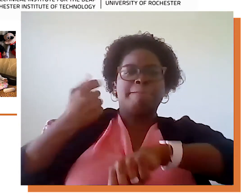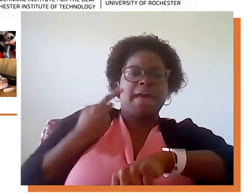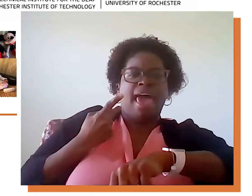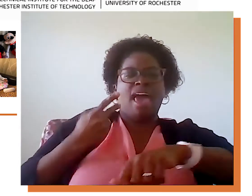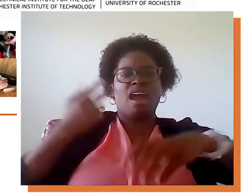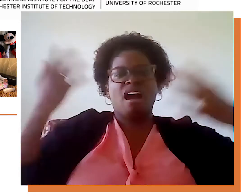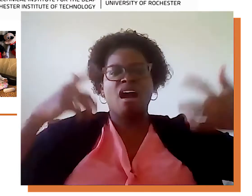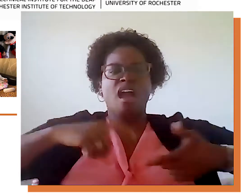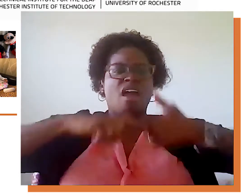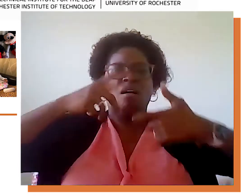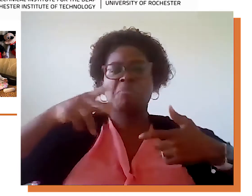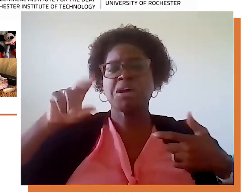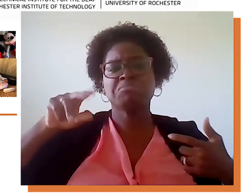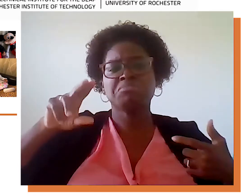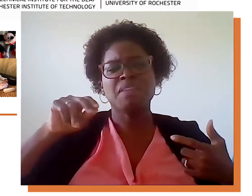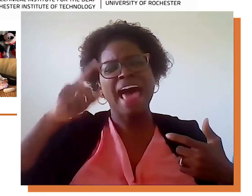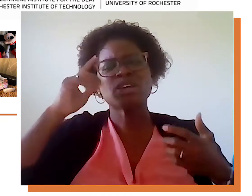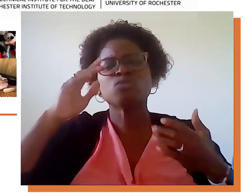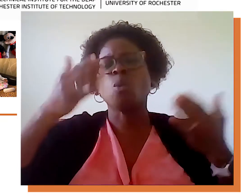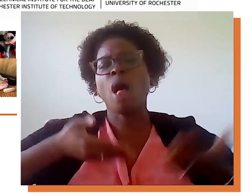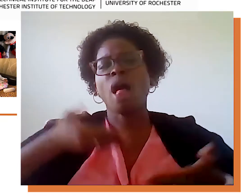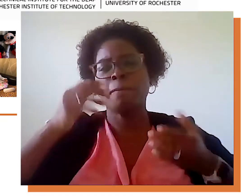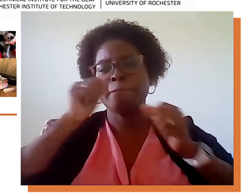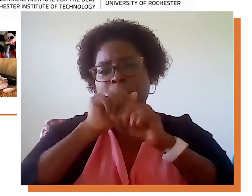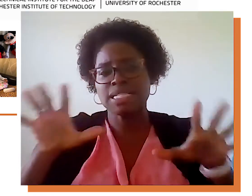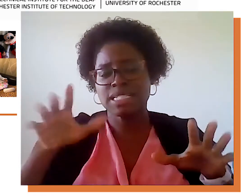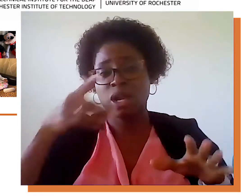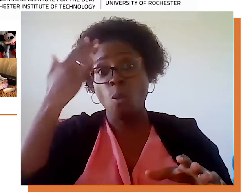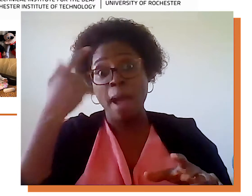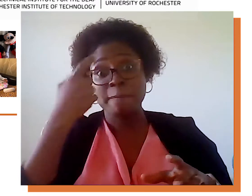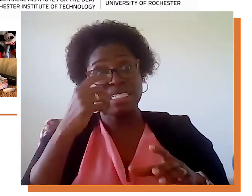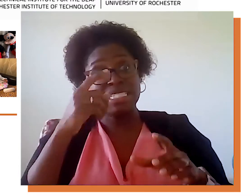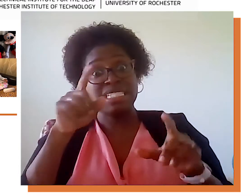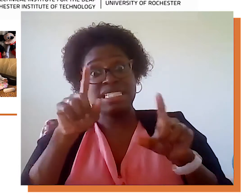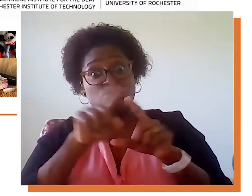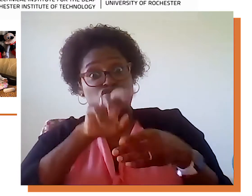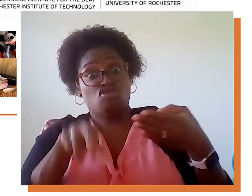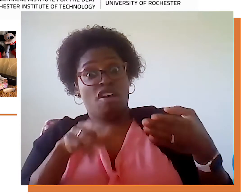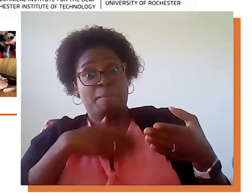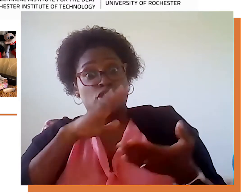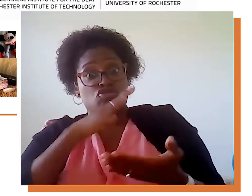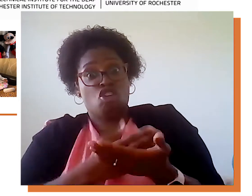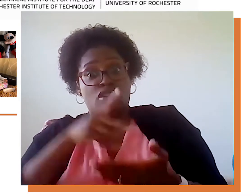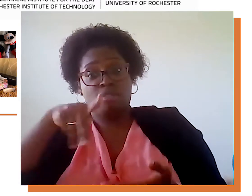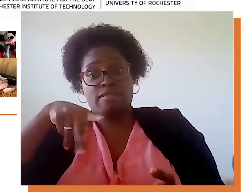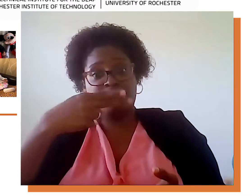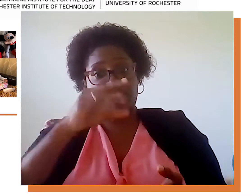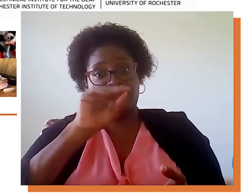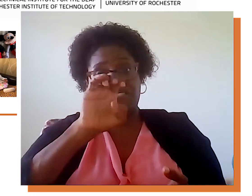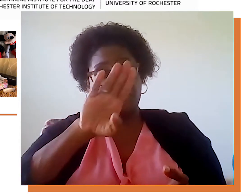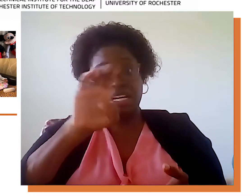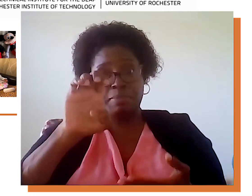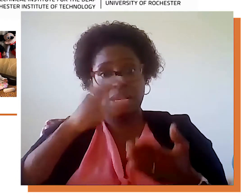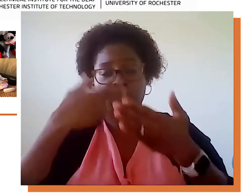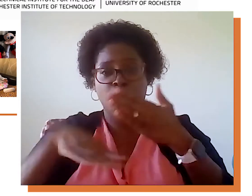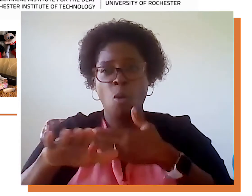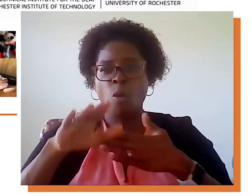some people looked at it as unnecessary, but I think that it was a blessing. My daughter Phoebe was born,